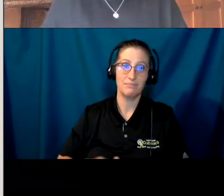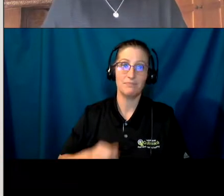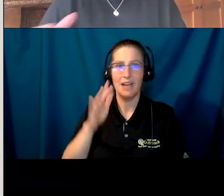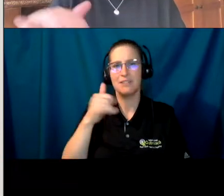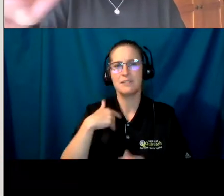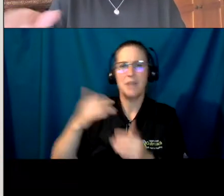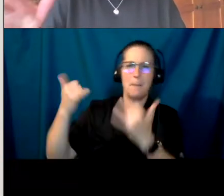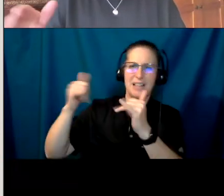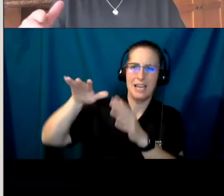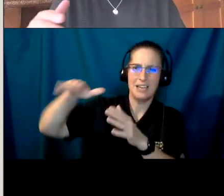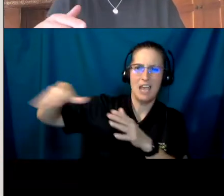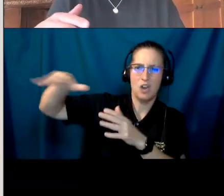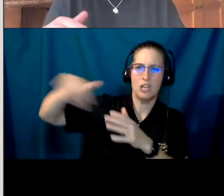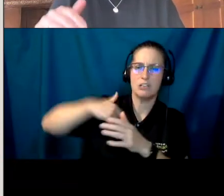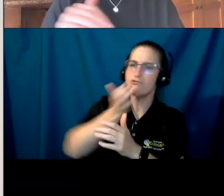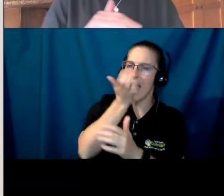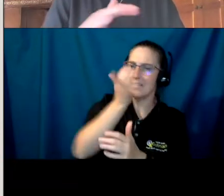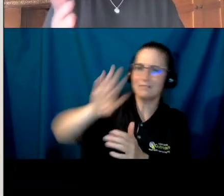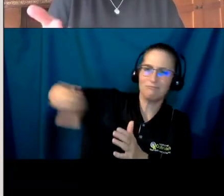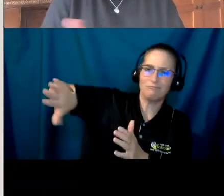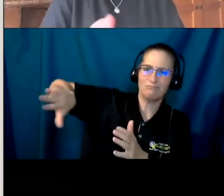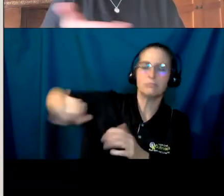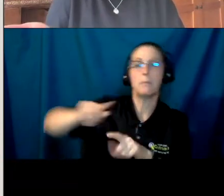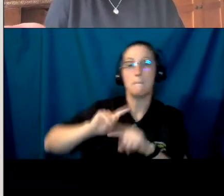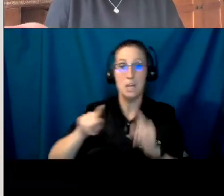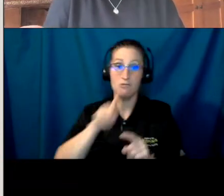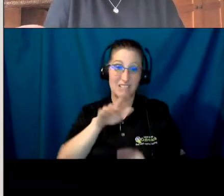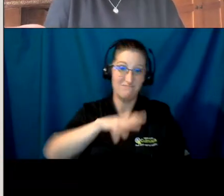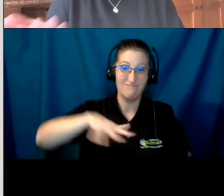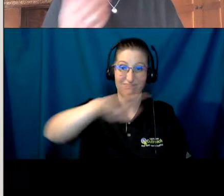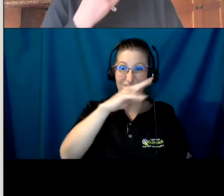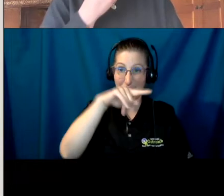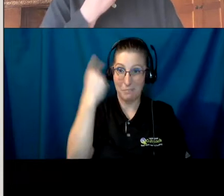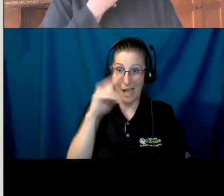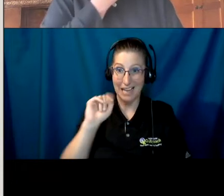the side and a grassy area too. But it was pretty much just a big blacktop area. And